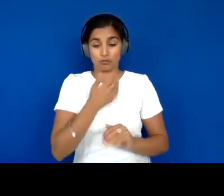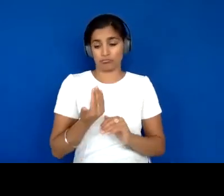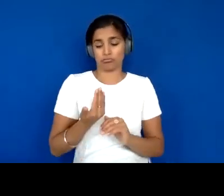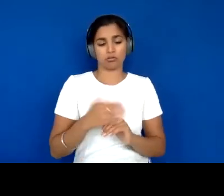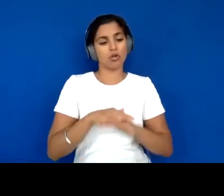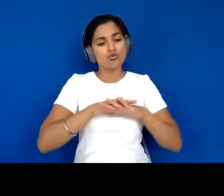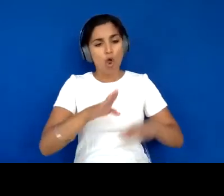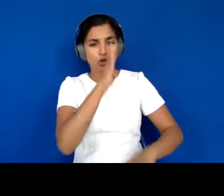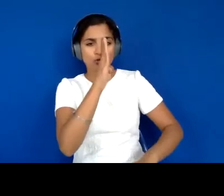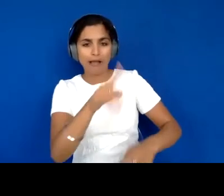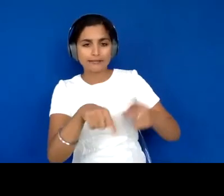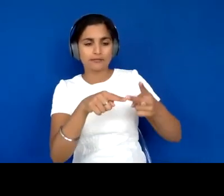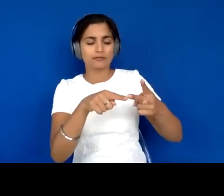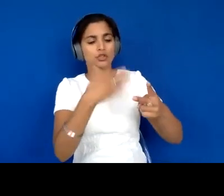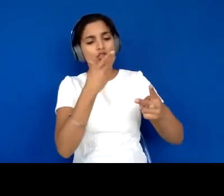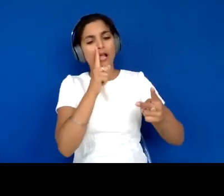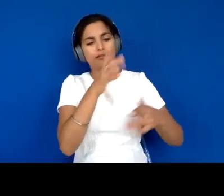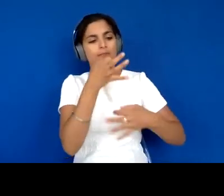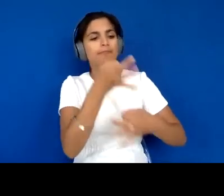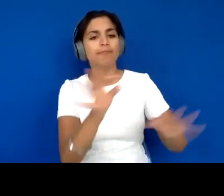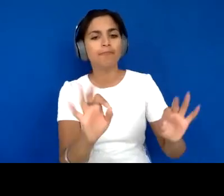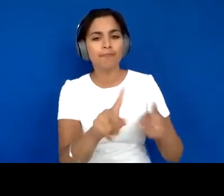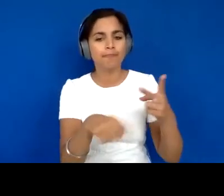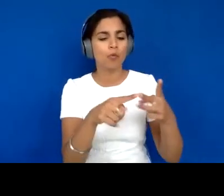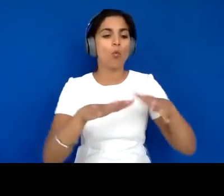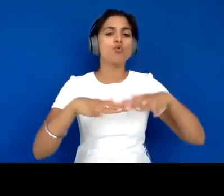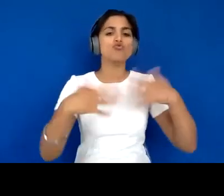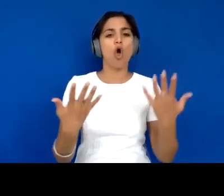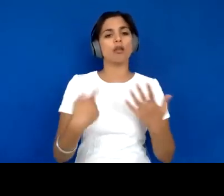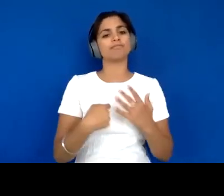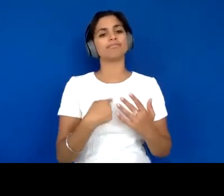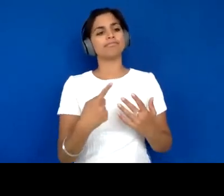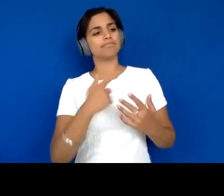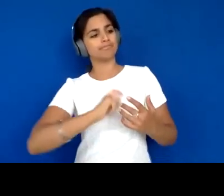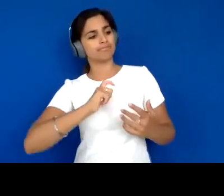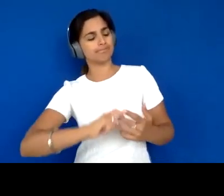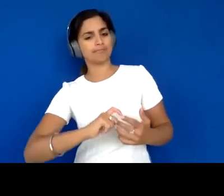and all long presenting individuals for centuries it was written in the early